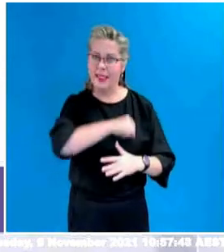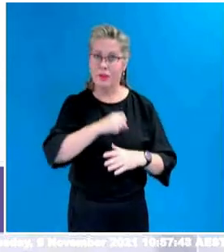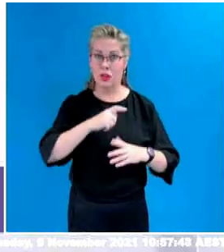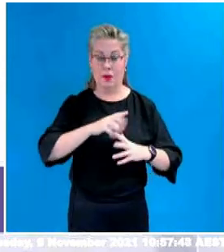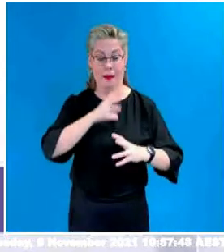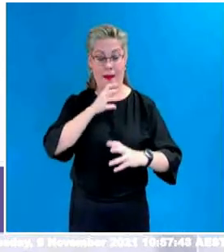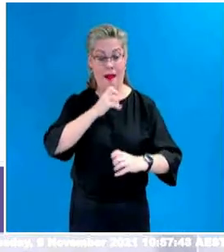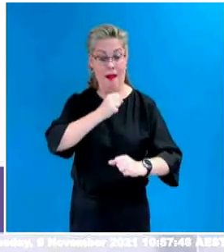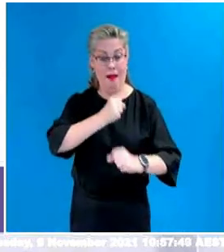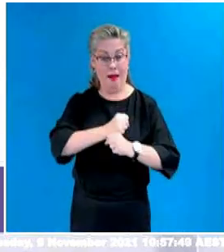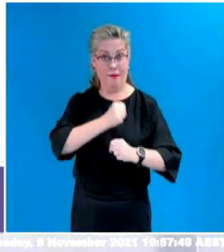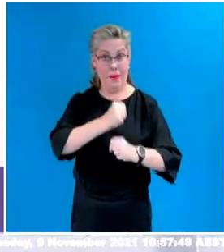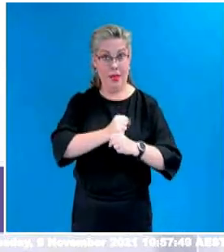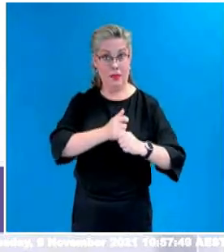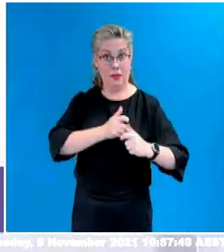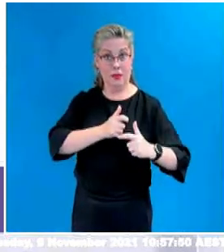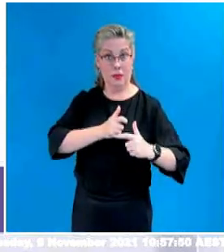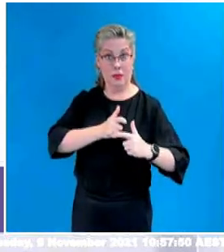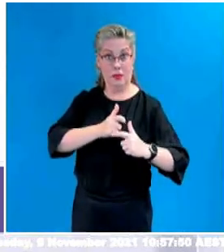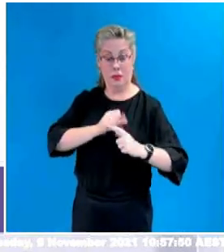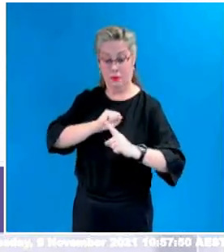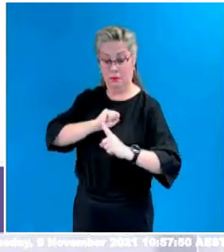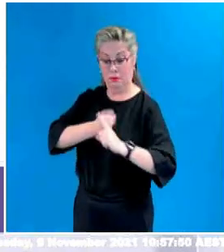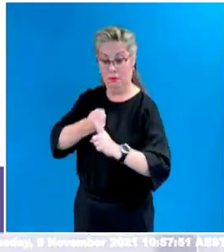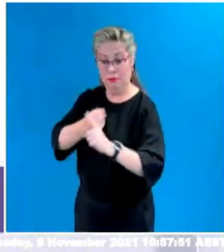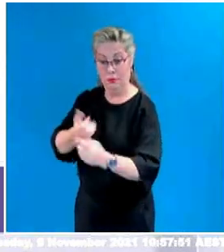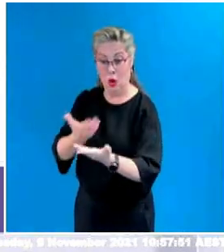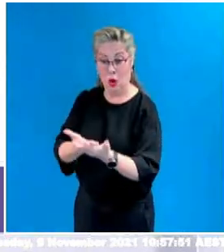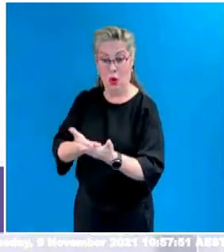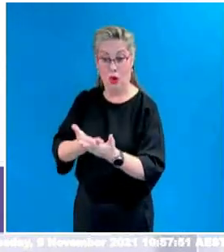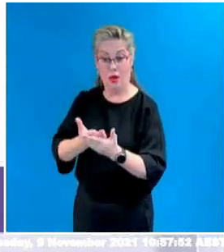of employment, it will also be private sector employers.